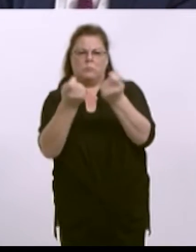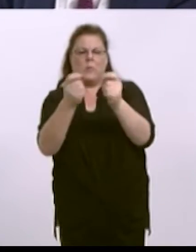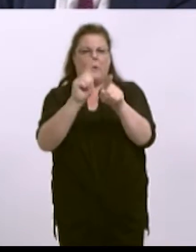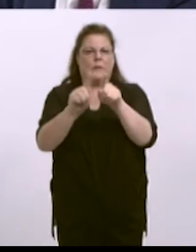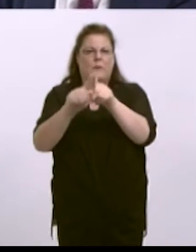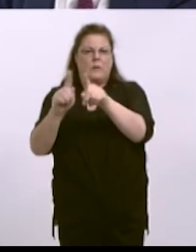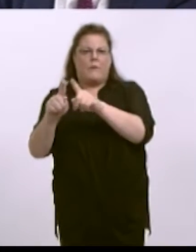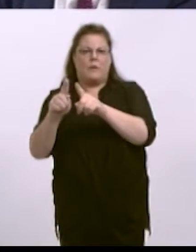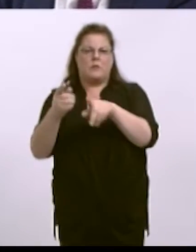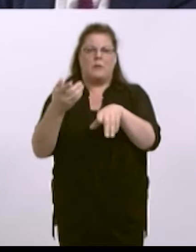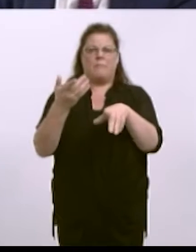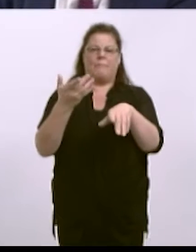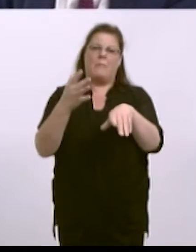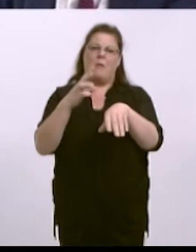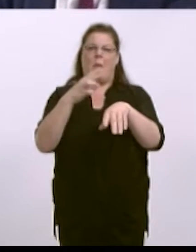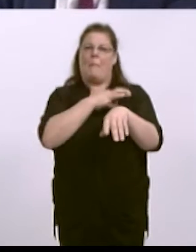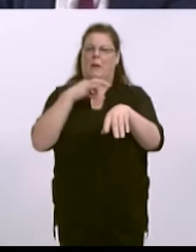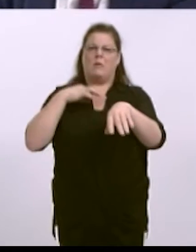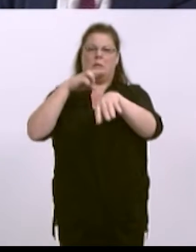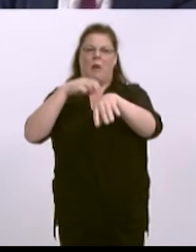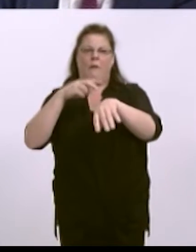for people and they can be diverted to the right practitioner when they arrive at the